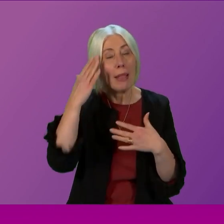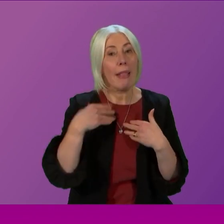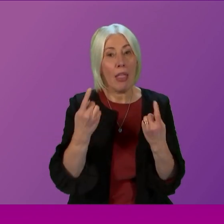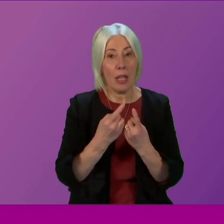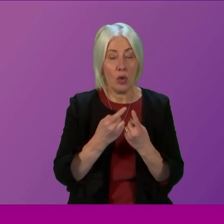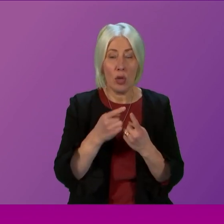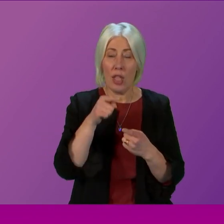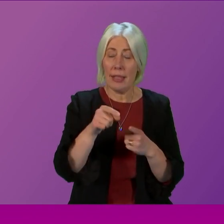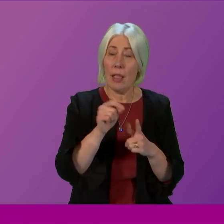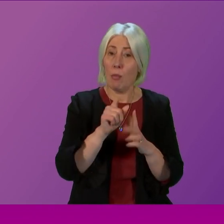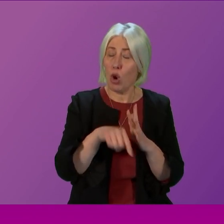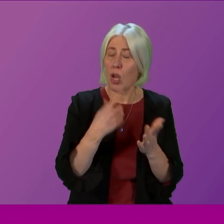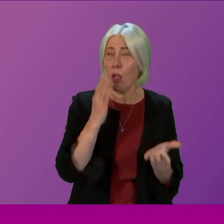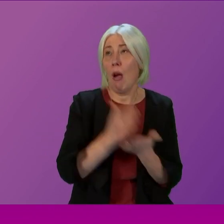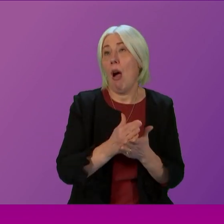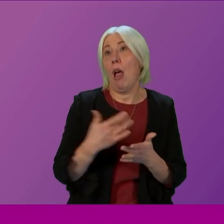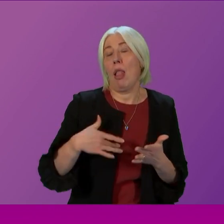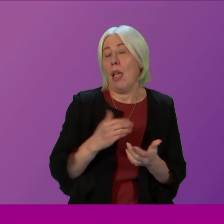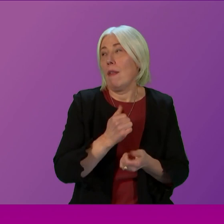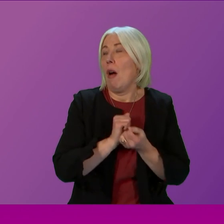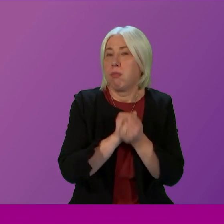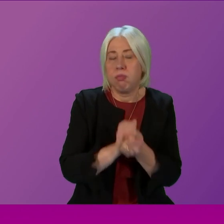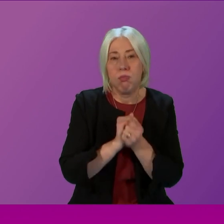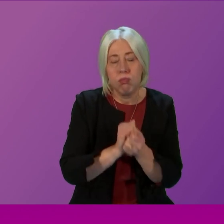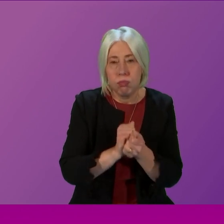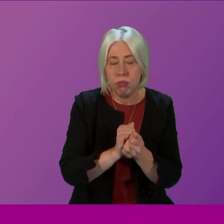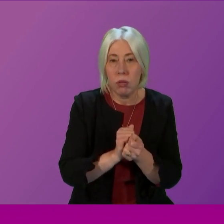been a lifeline and, quoting their late friend, they said that it is often the reason why they